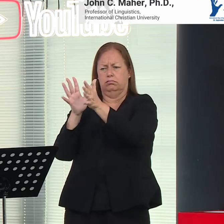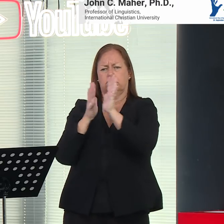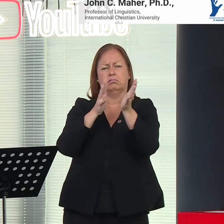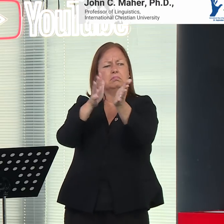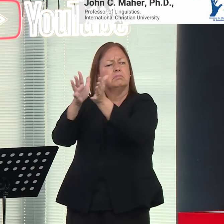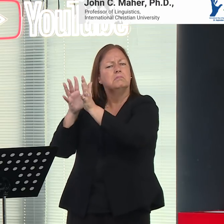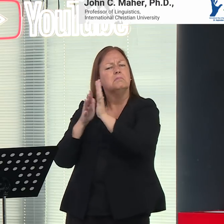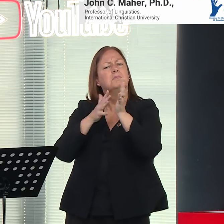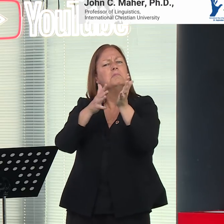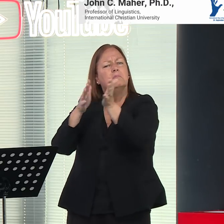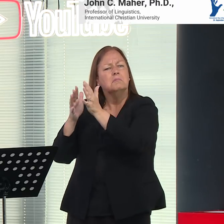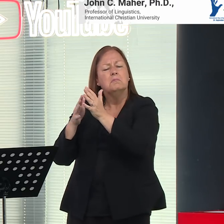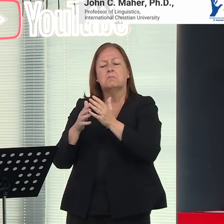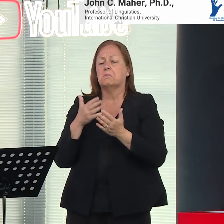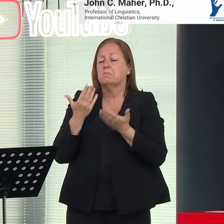Last year, I was sitting in a cafe in